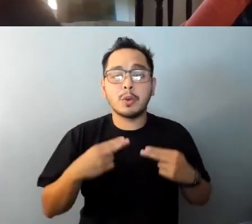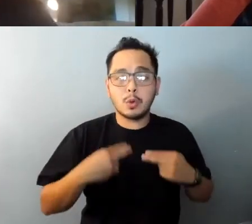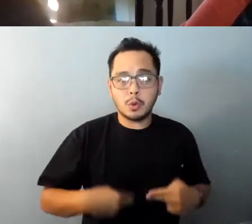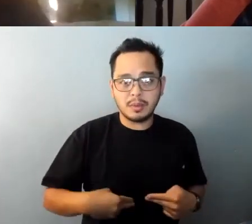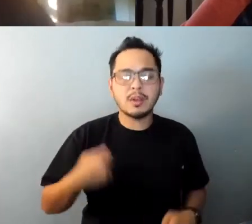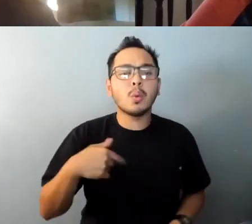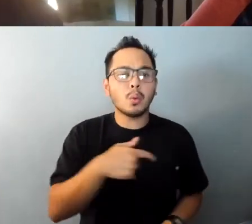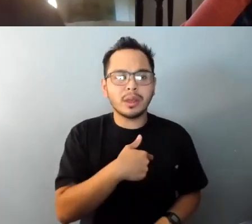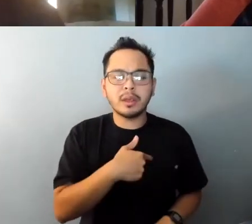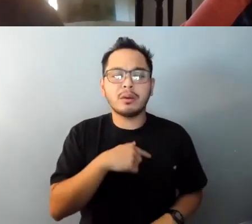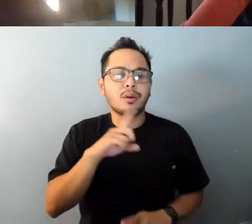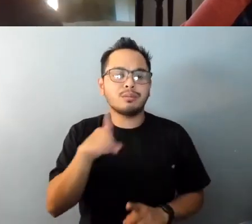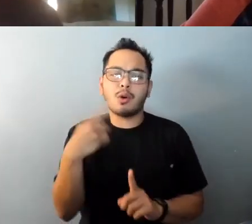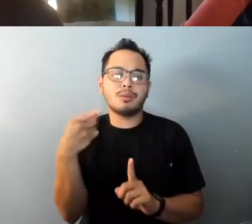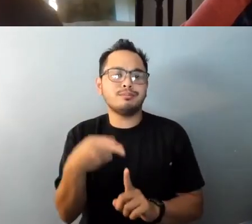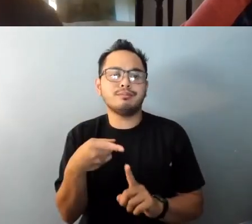stories all the way down.